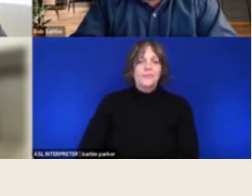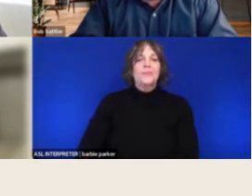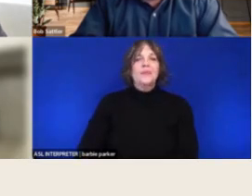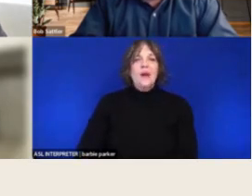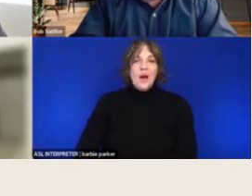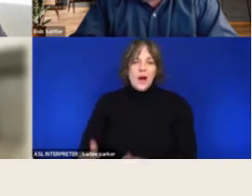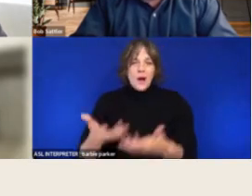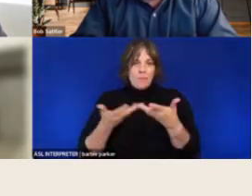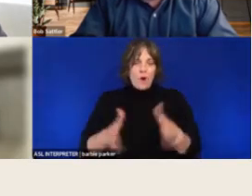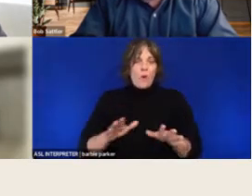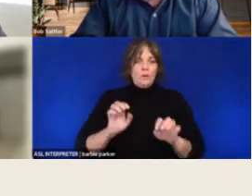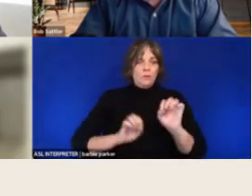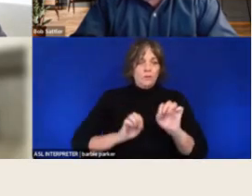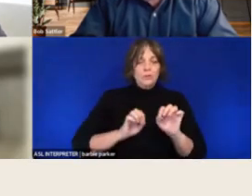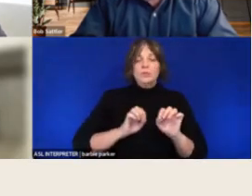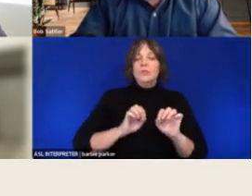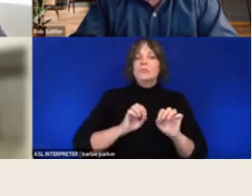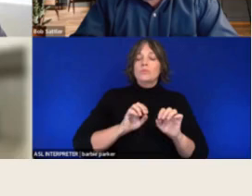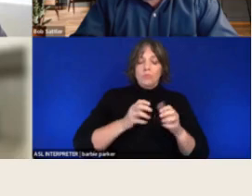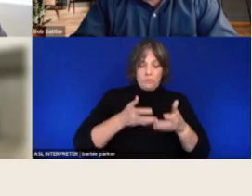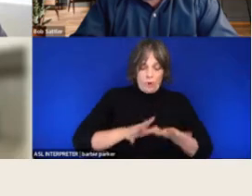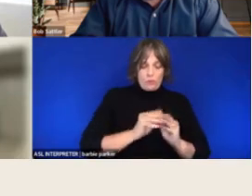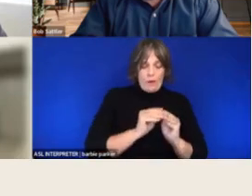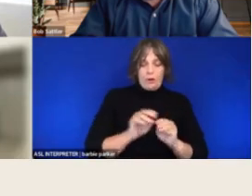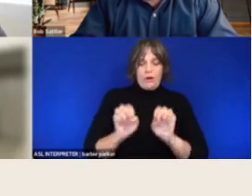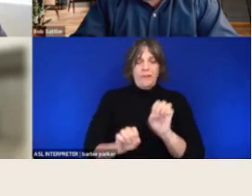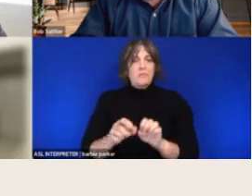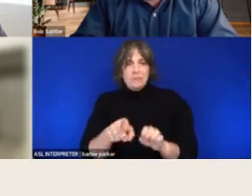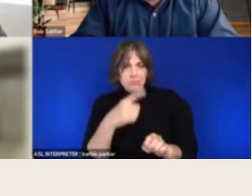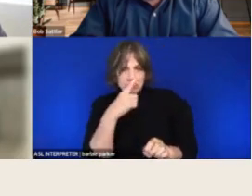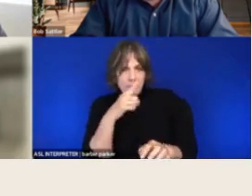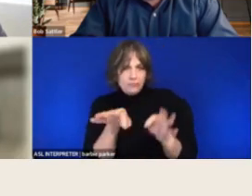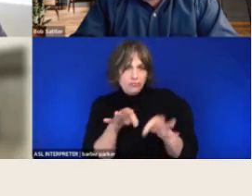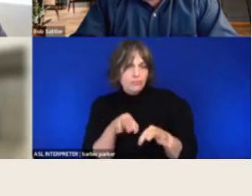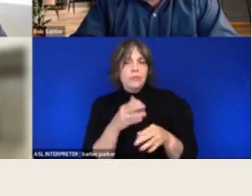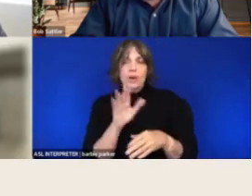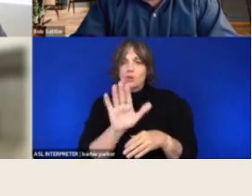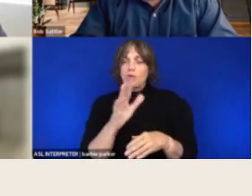love to hear how your experience was during the webinar today, and if you have any additional